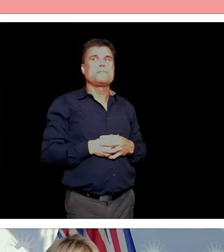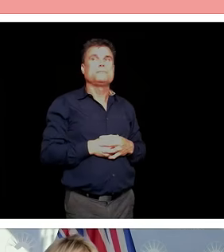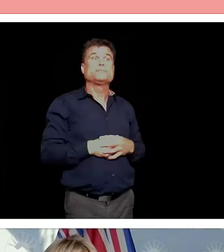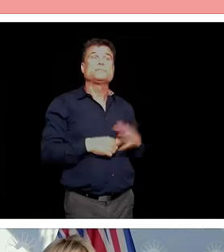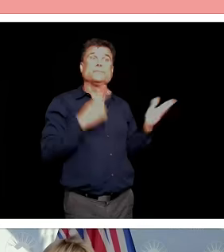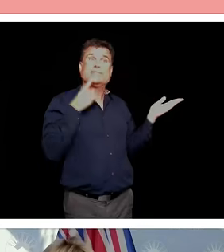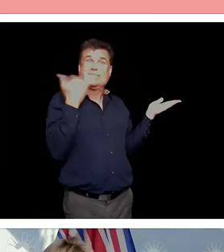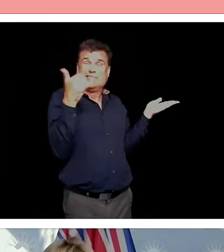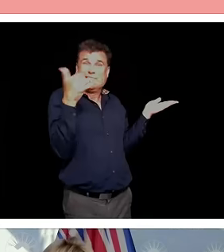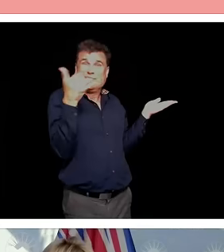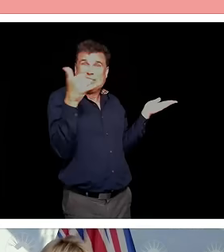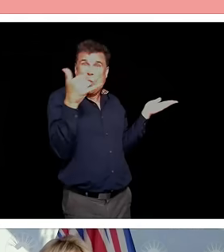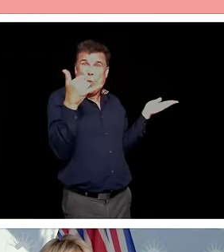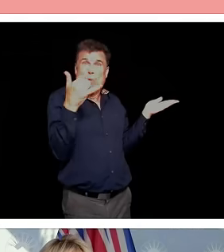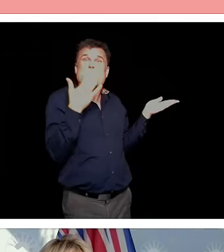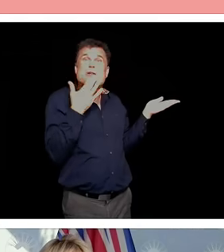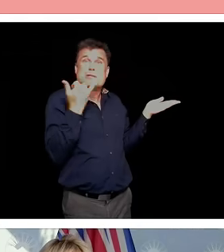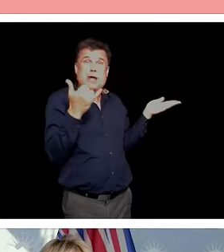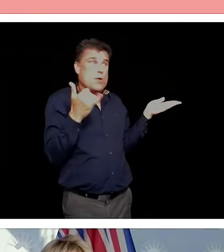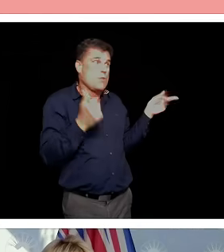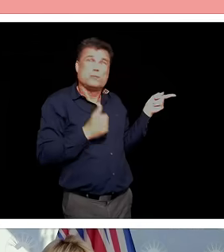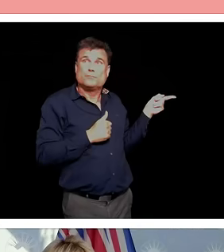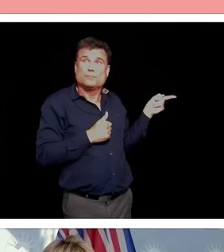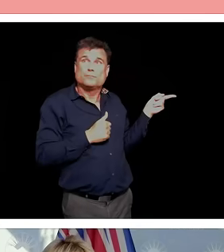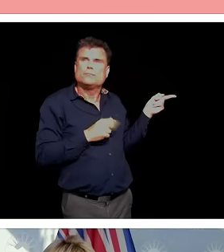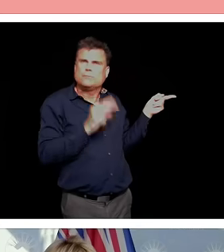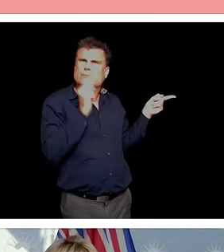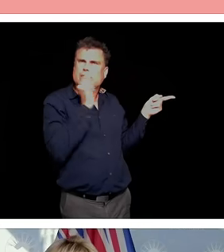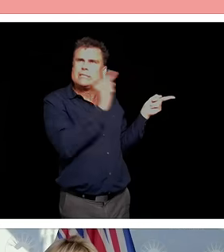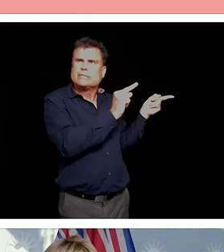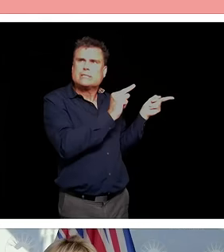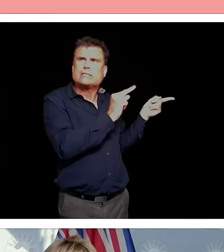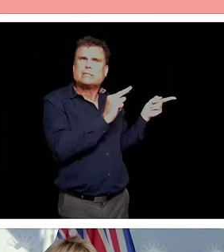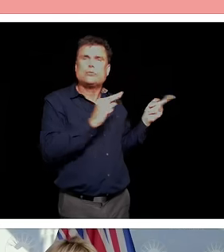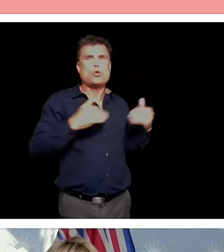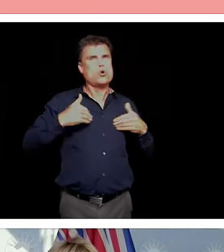majority of cases are. This is our epidemic curve by report date.